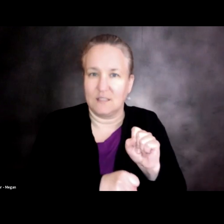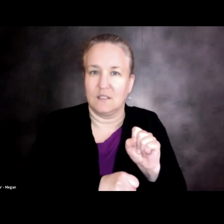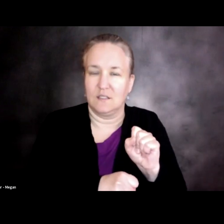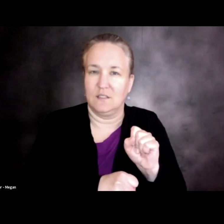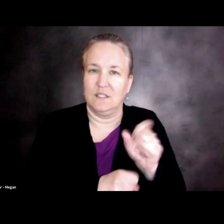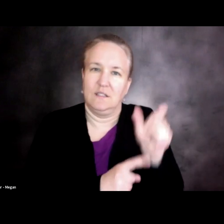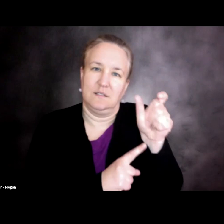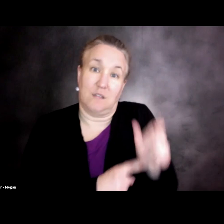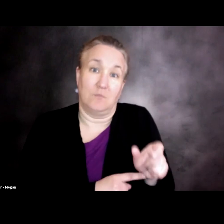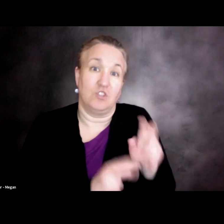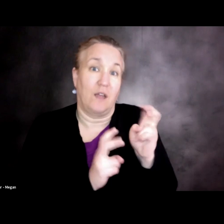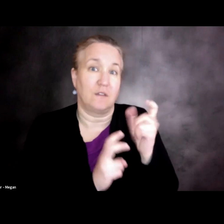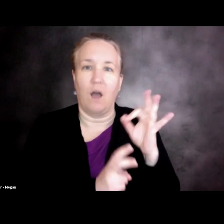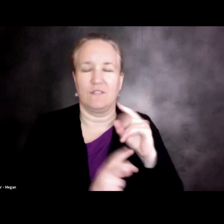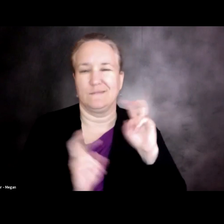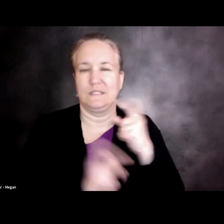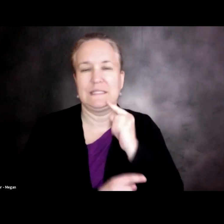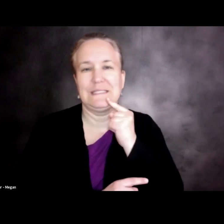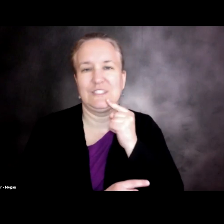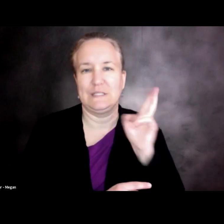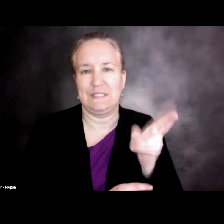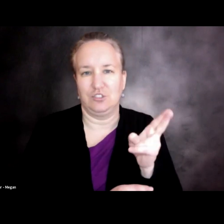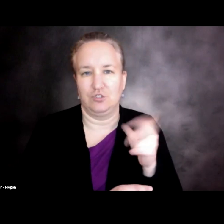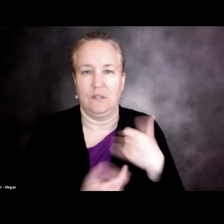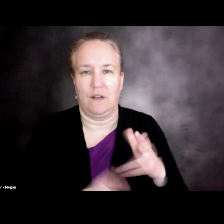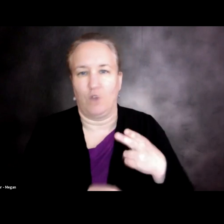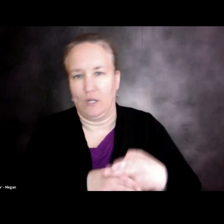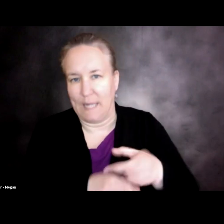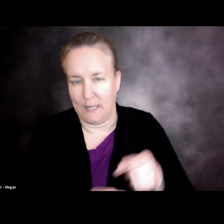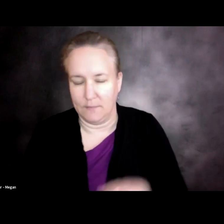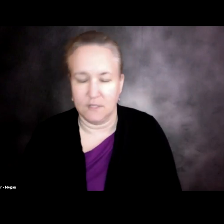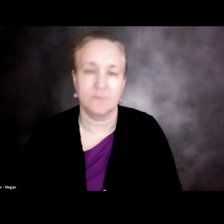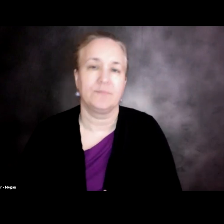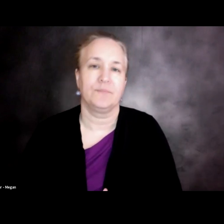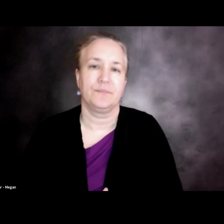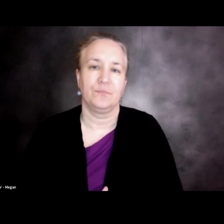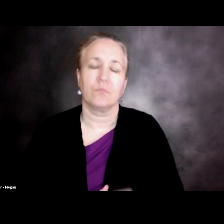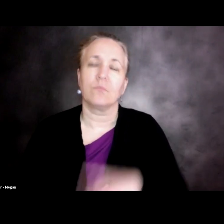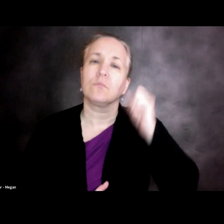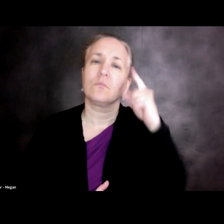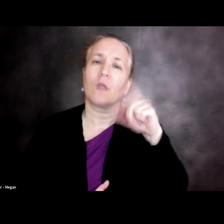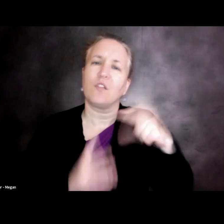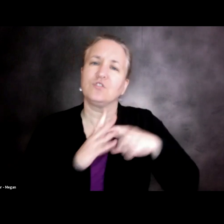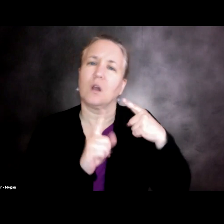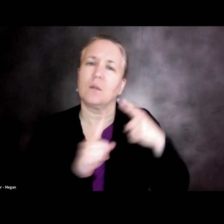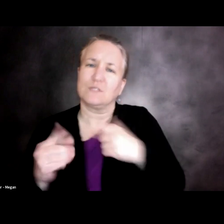of serious history, who I've already named. There are other starting points for understanding